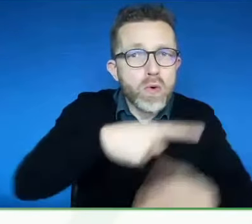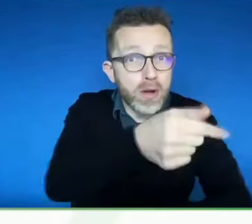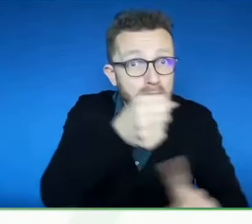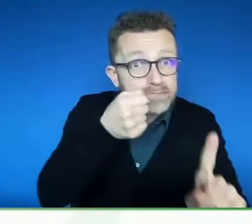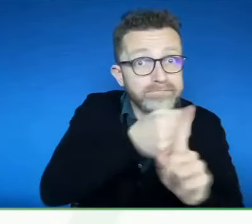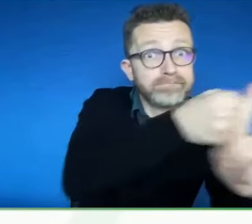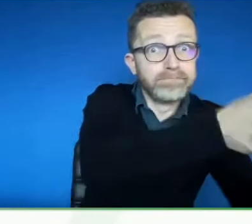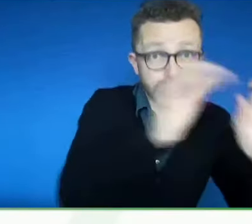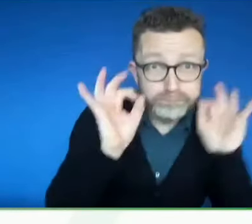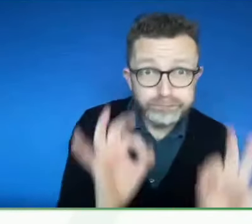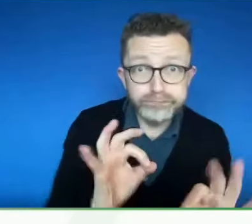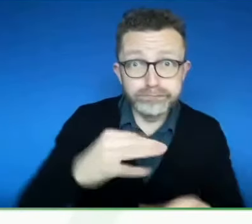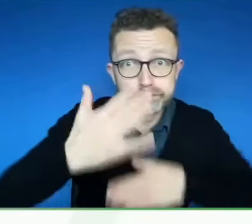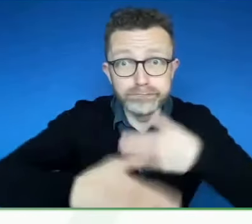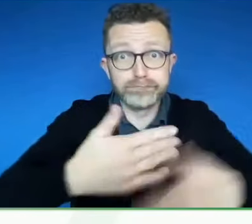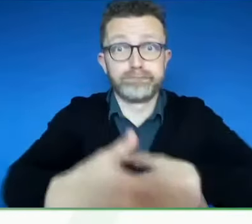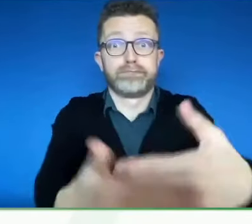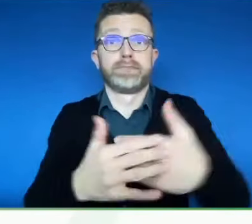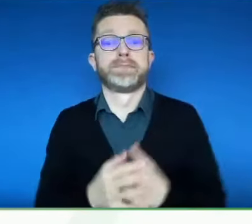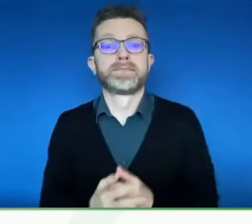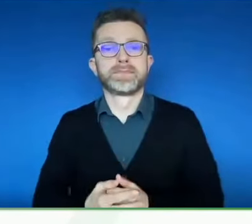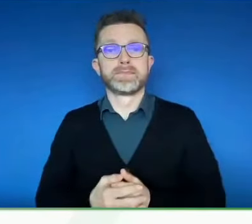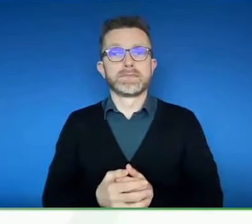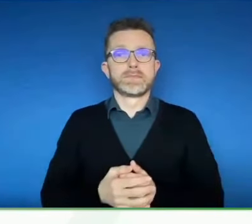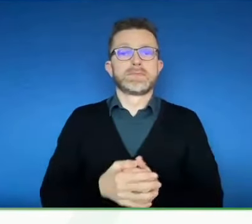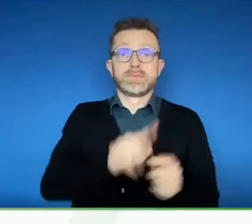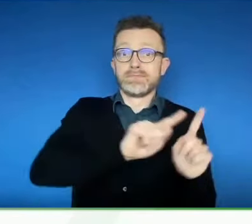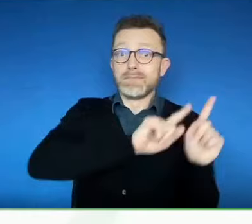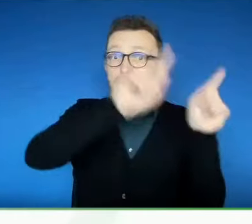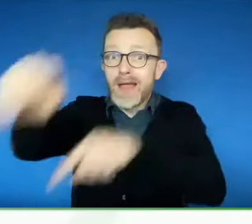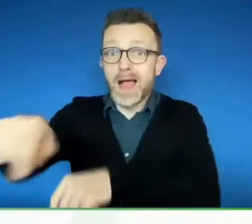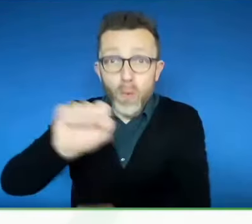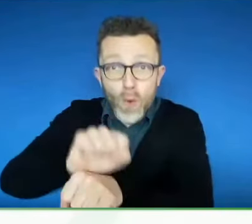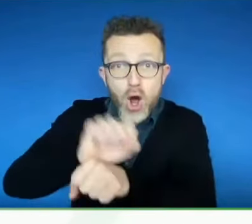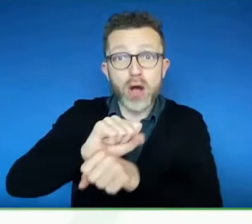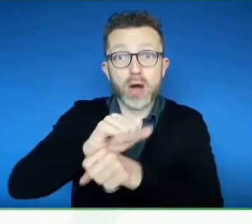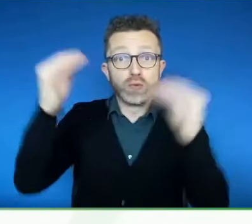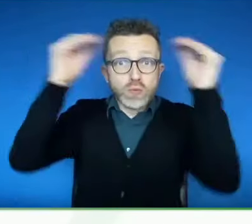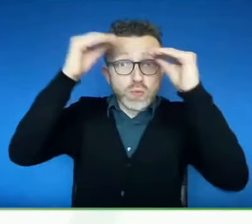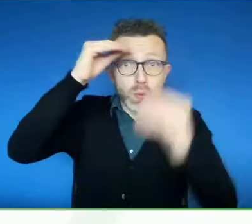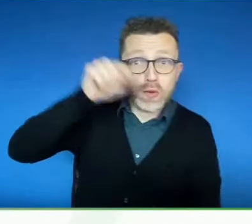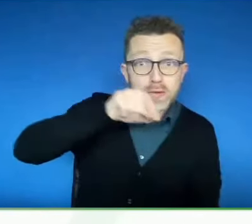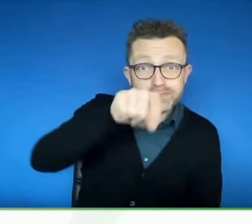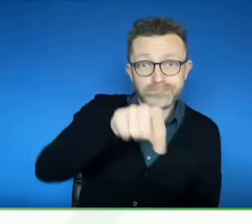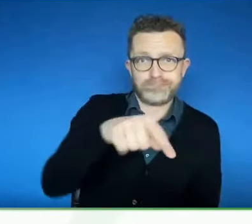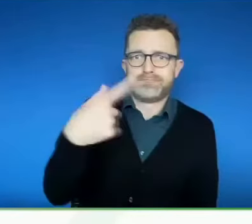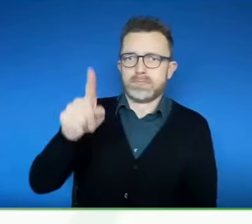On the screen you find bright, young man in a blue-collar church,